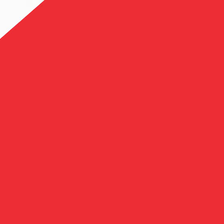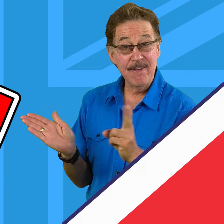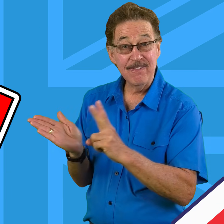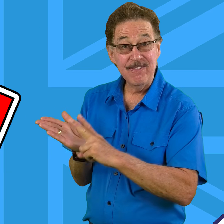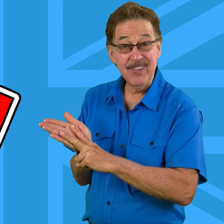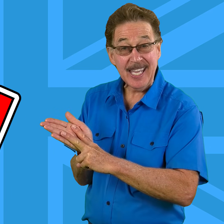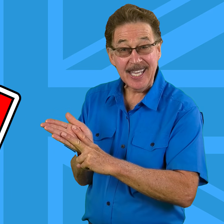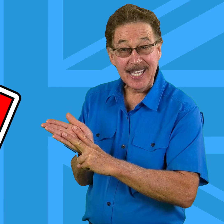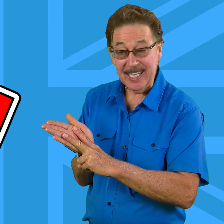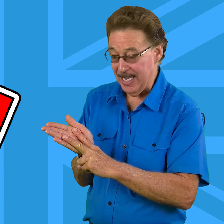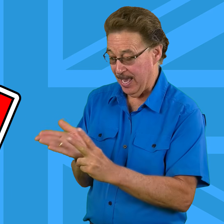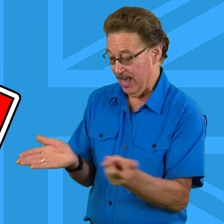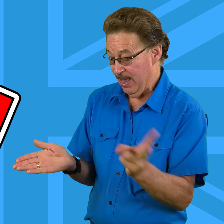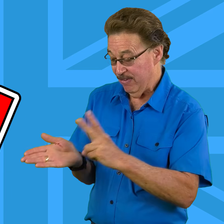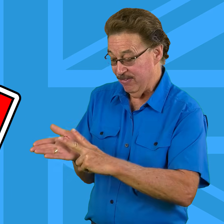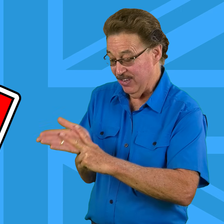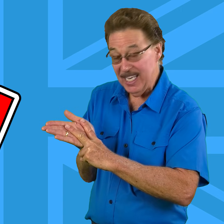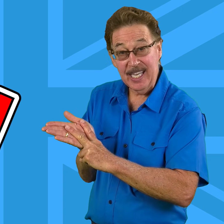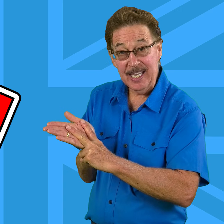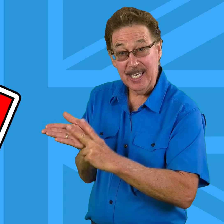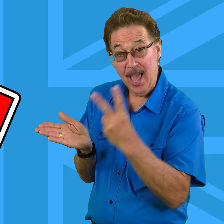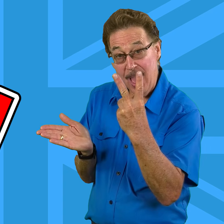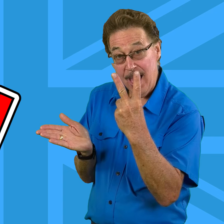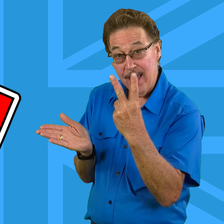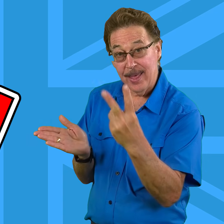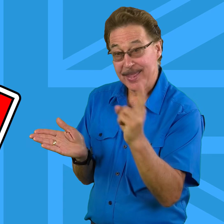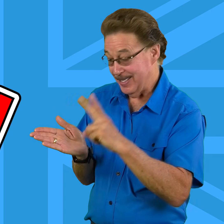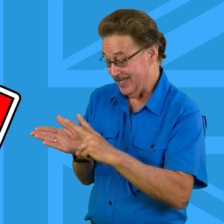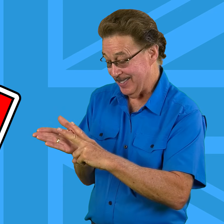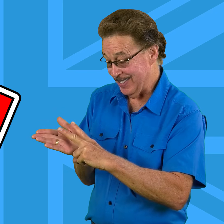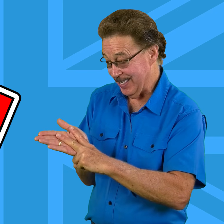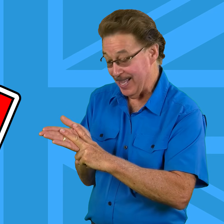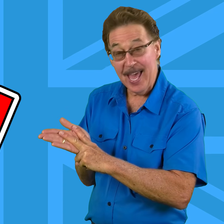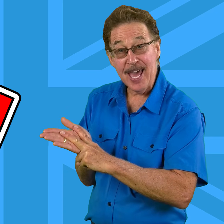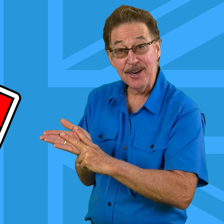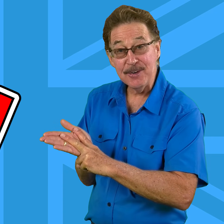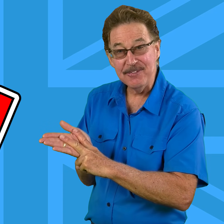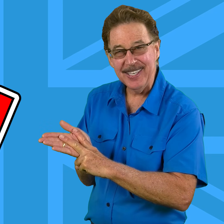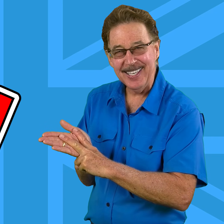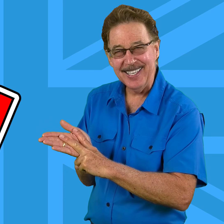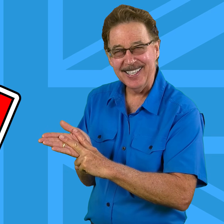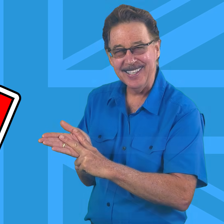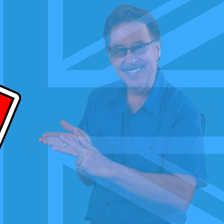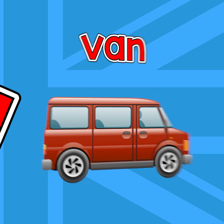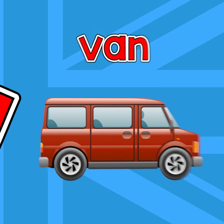V, v, this is the letter v